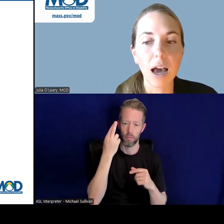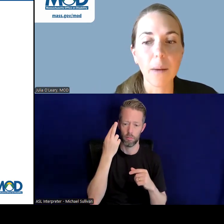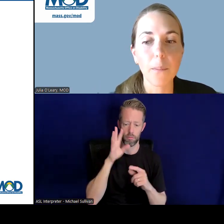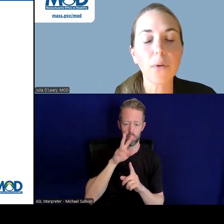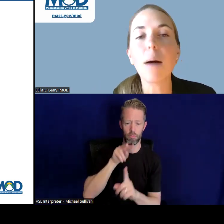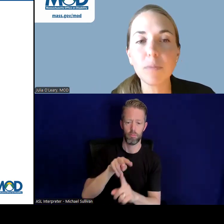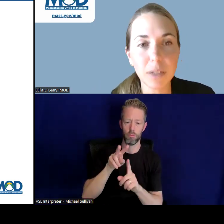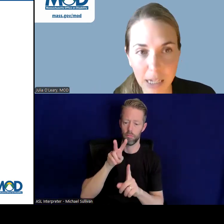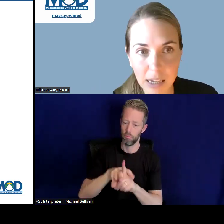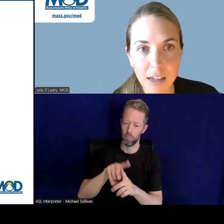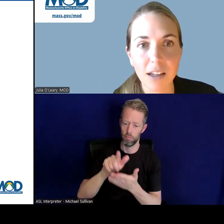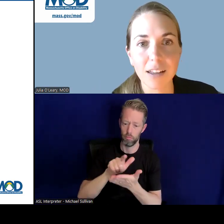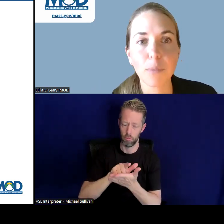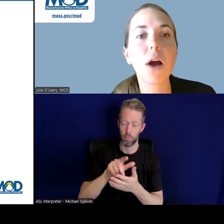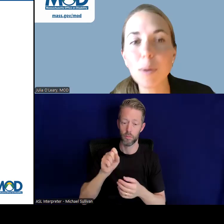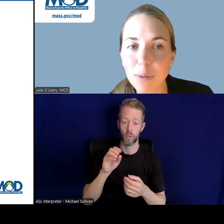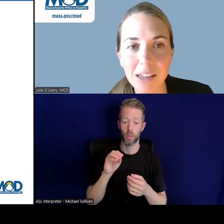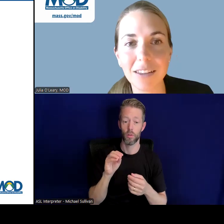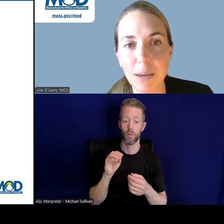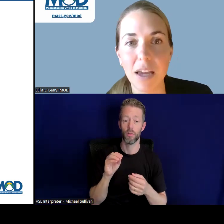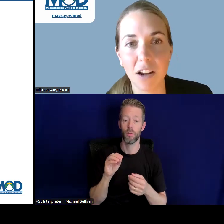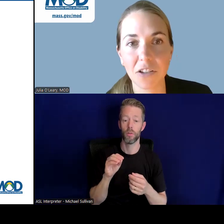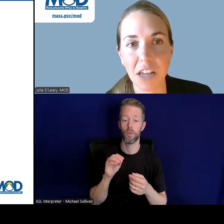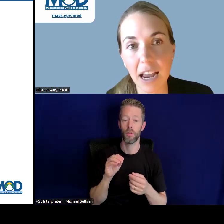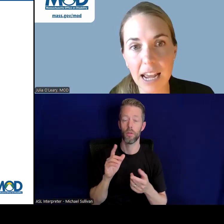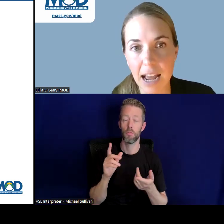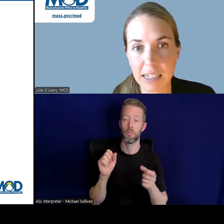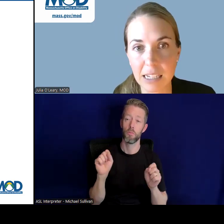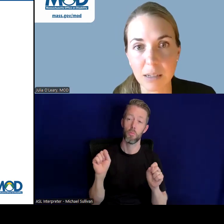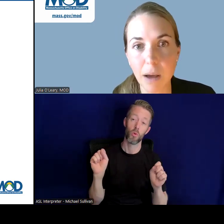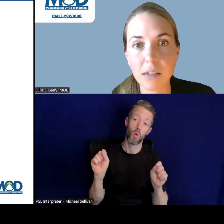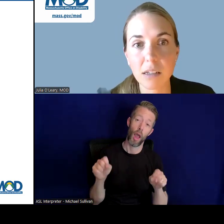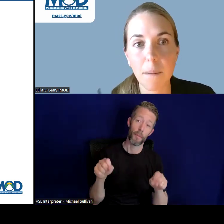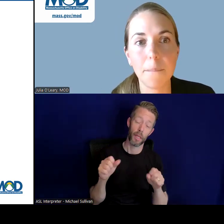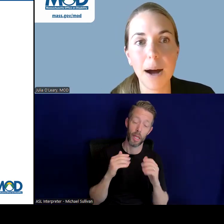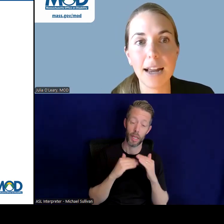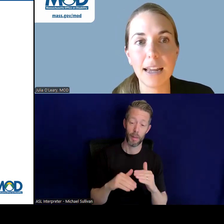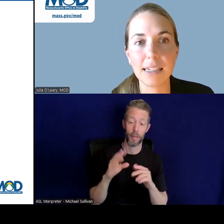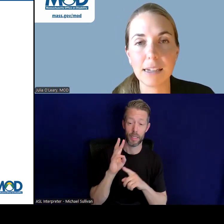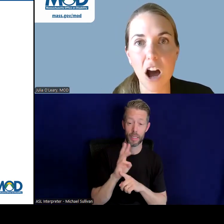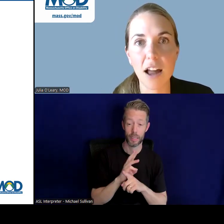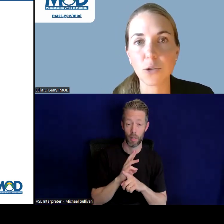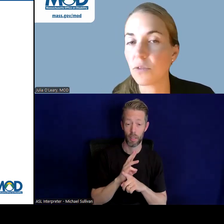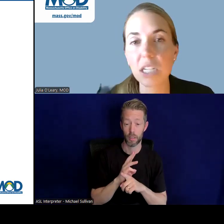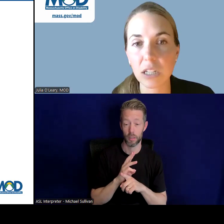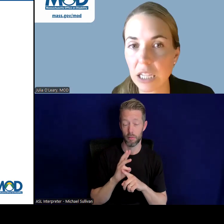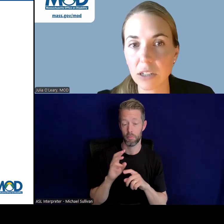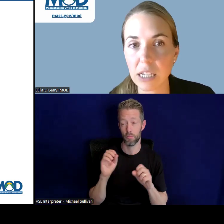And so, probably, probably the limit under the ADA is six months. But it's not settled out in the regulation.